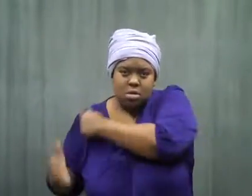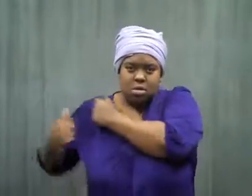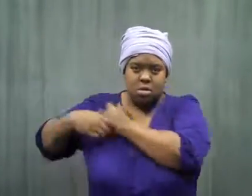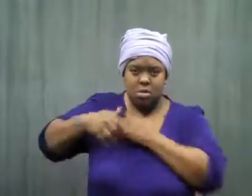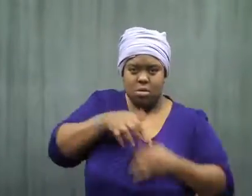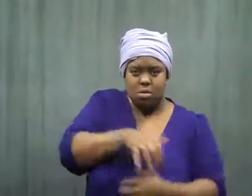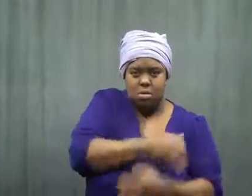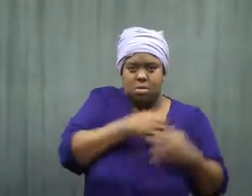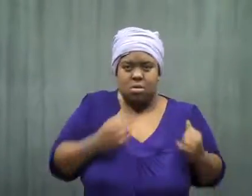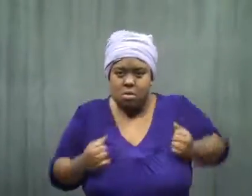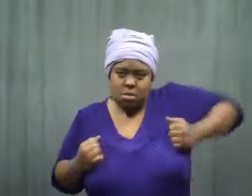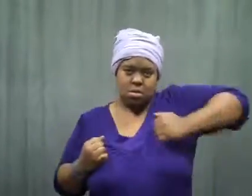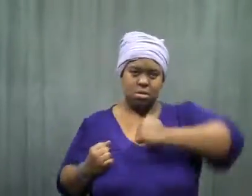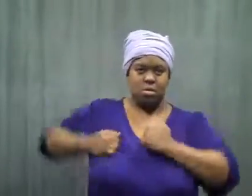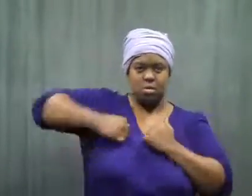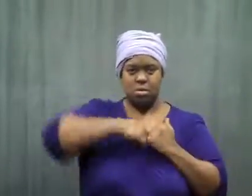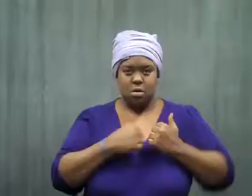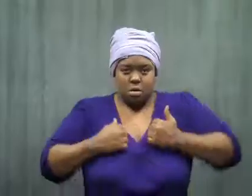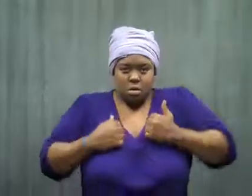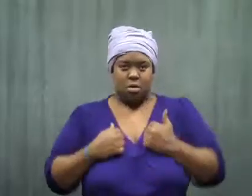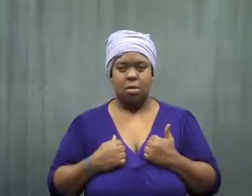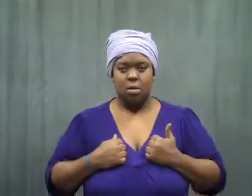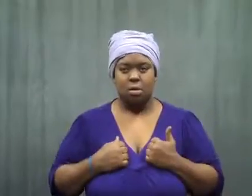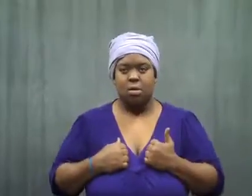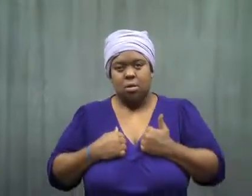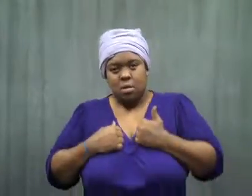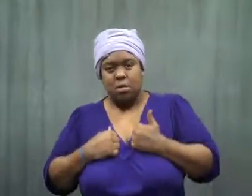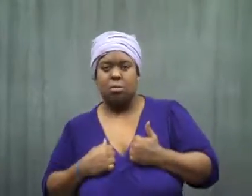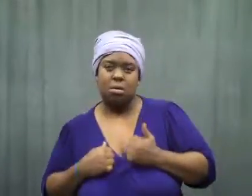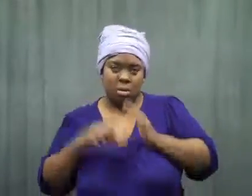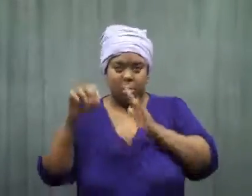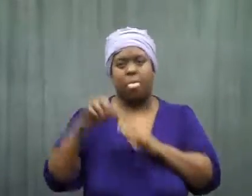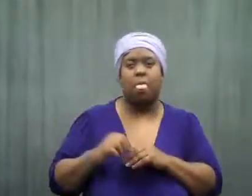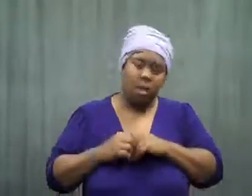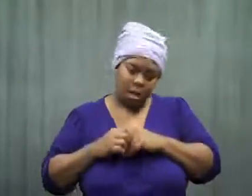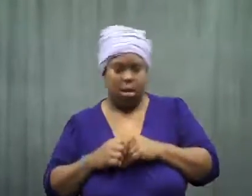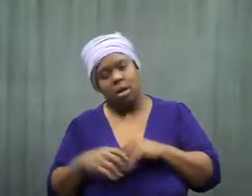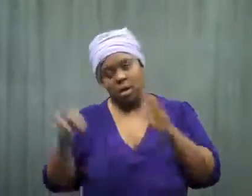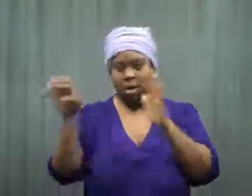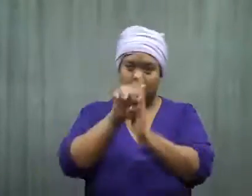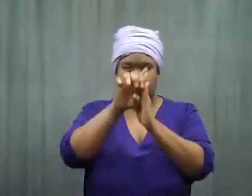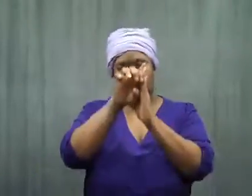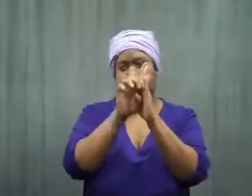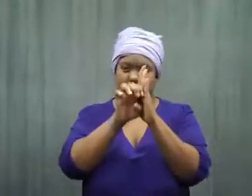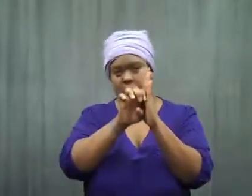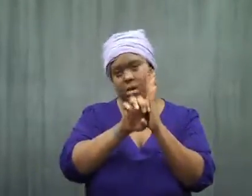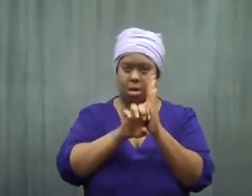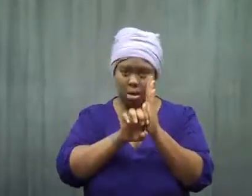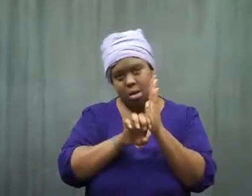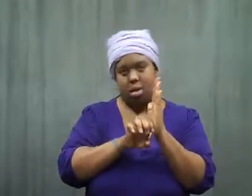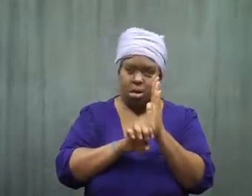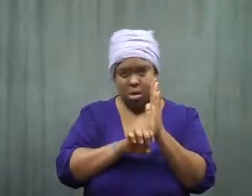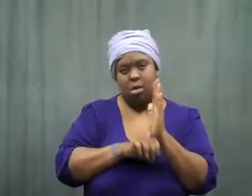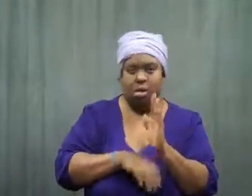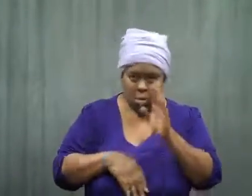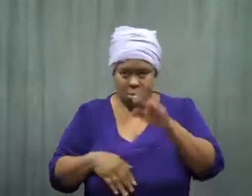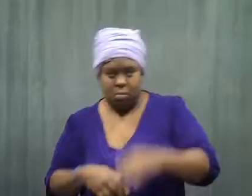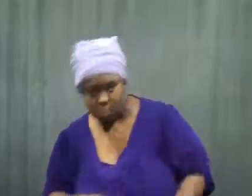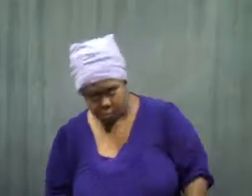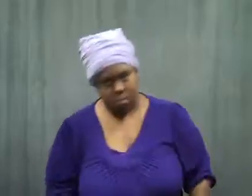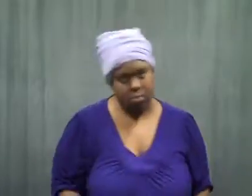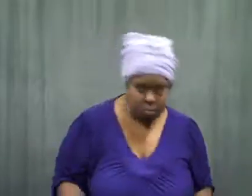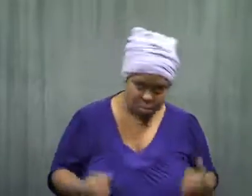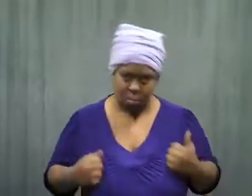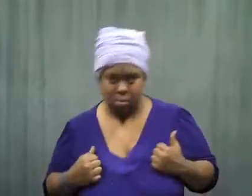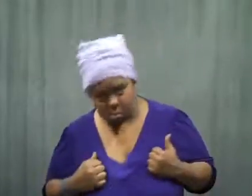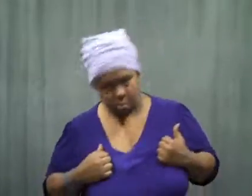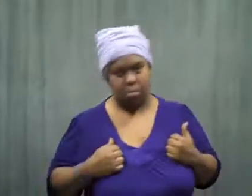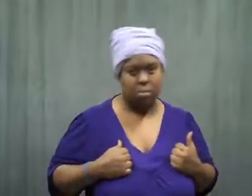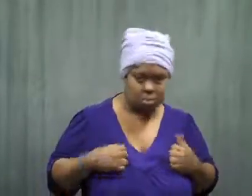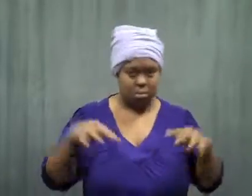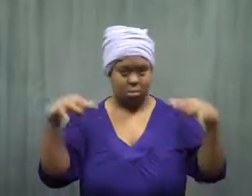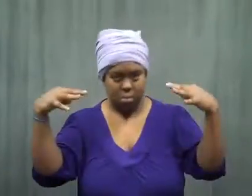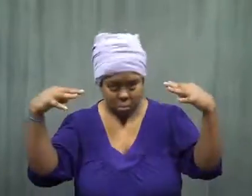I put my backpack on, and took the stupid elevator back down.